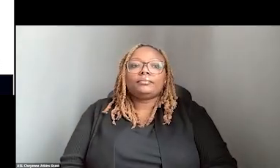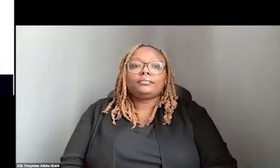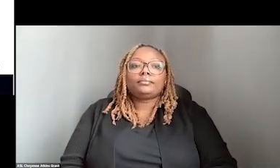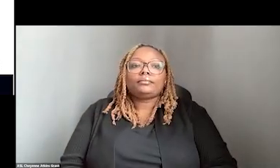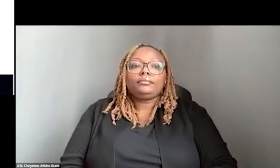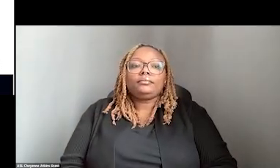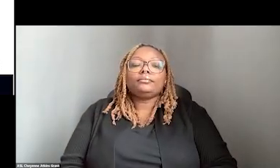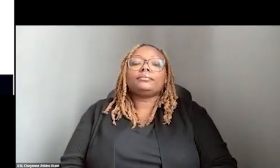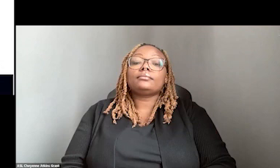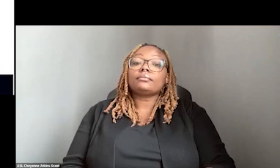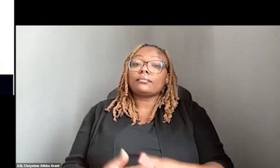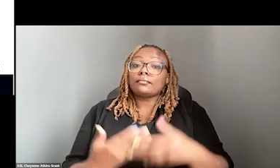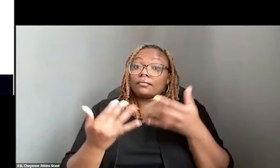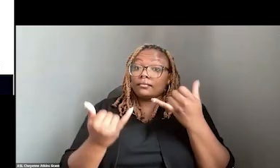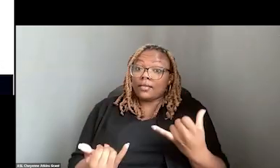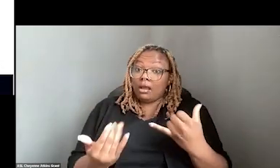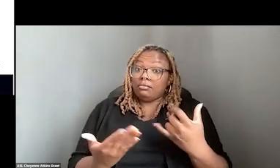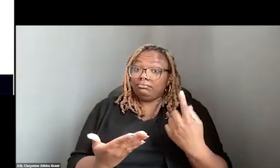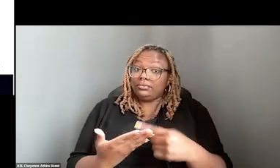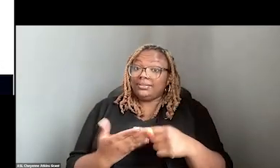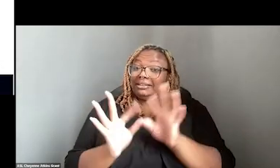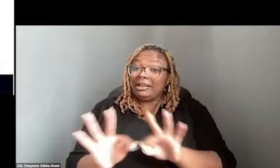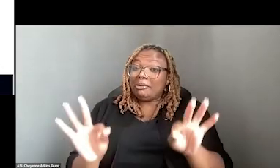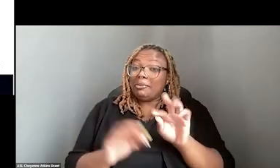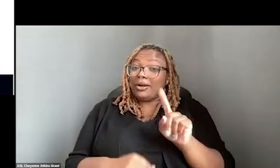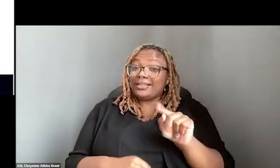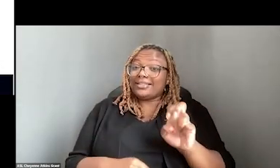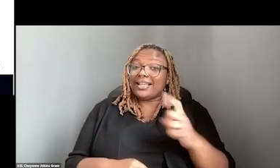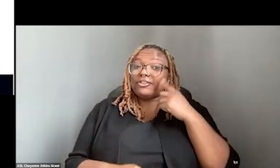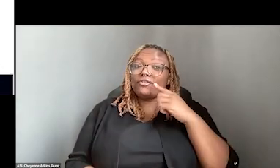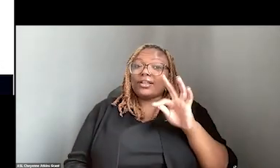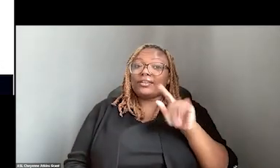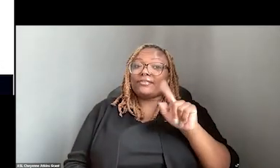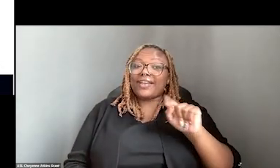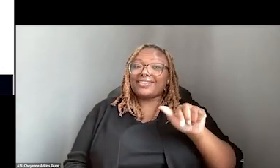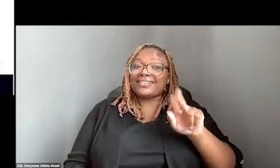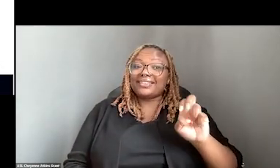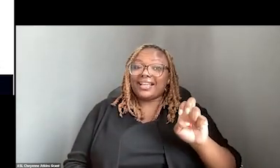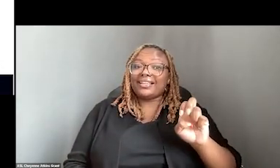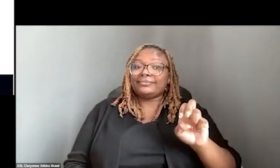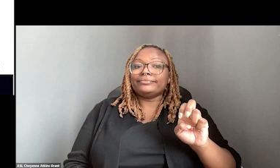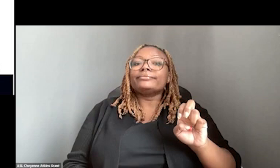Next, I'm going to talk about the key dates for the FastLane decommissioning -- September 29th.